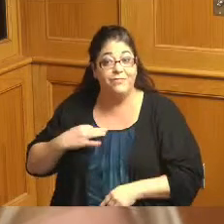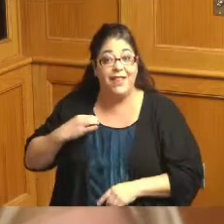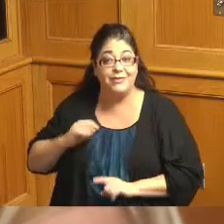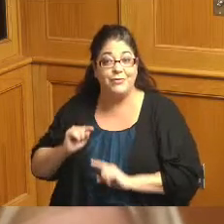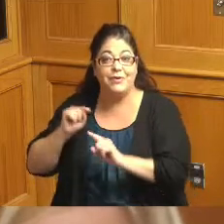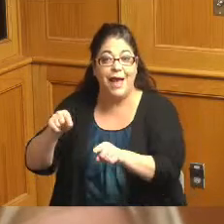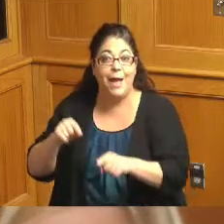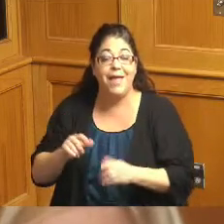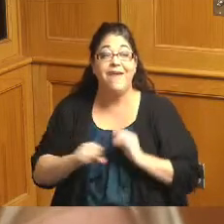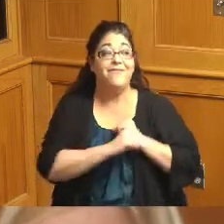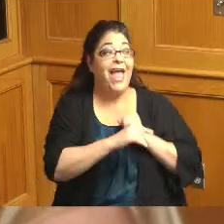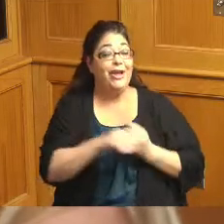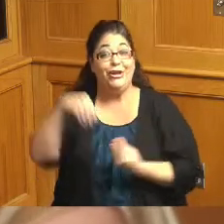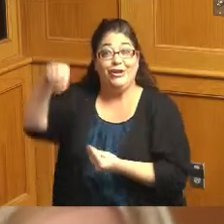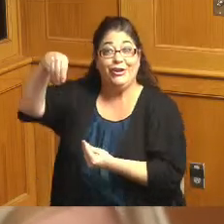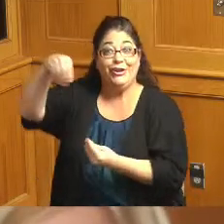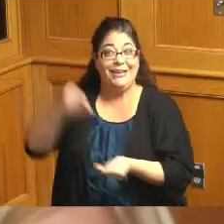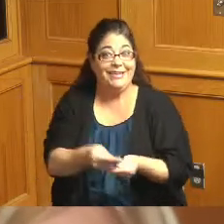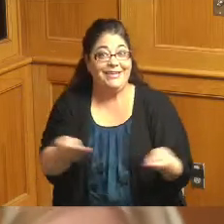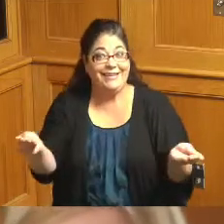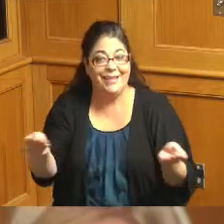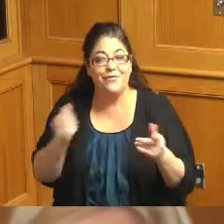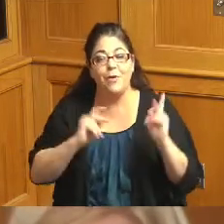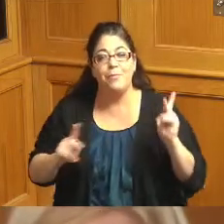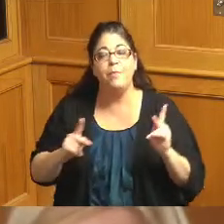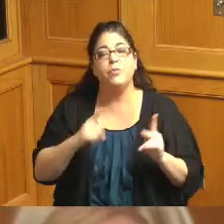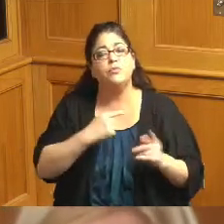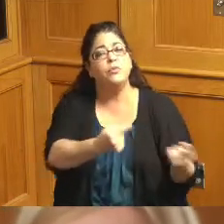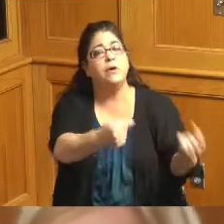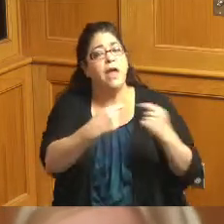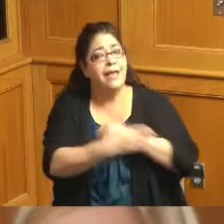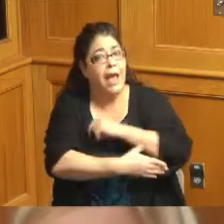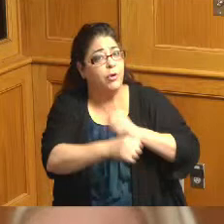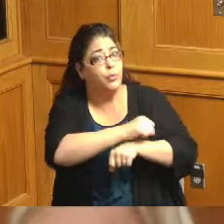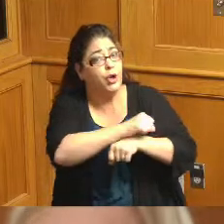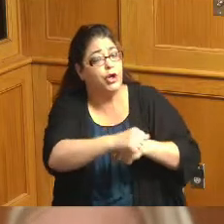flyer encouraging County workers to serve as poll workers County workers make some of the